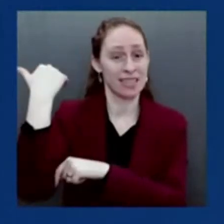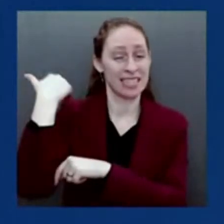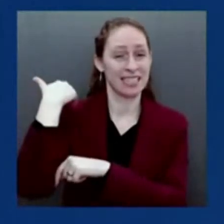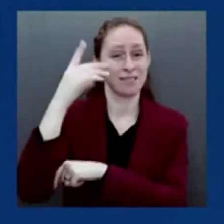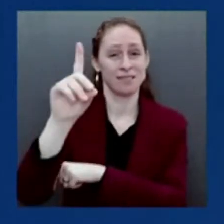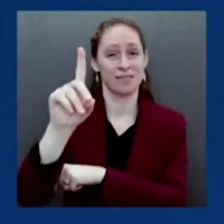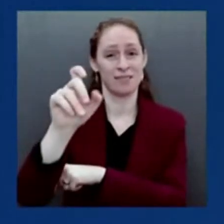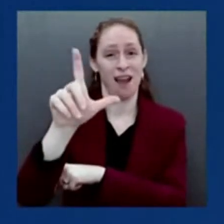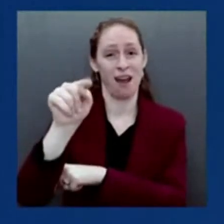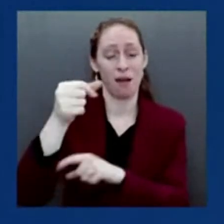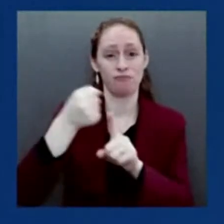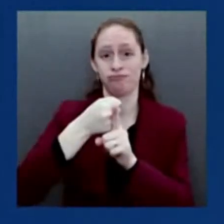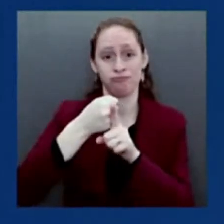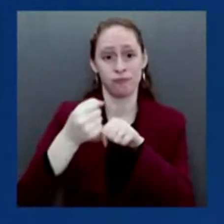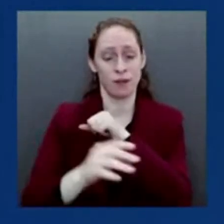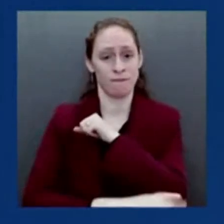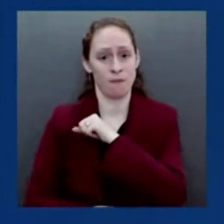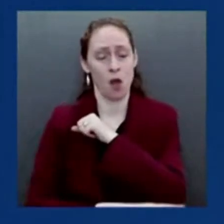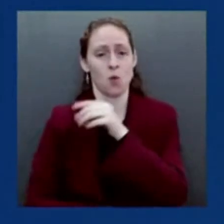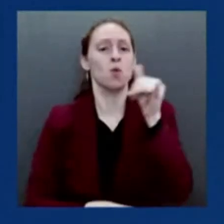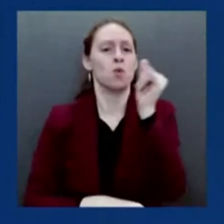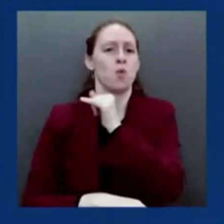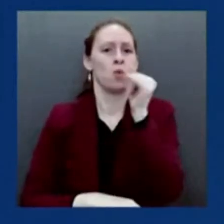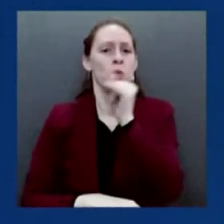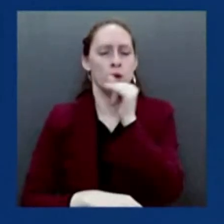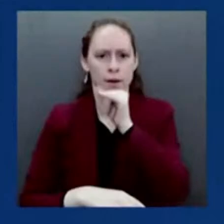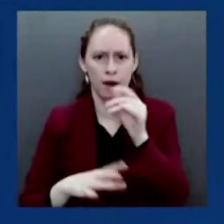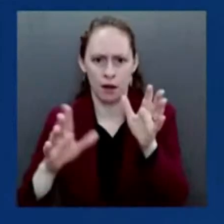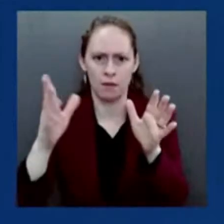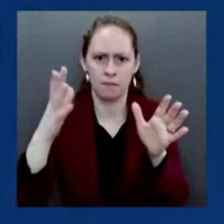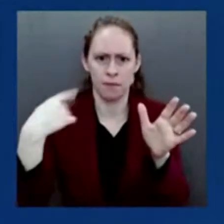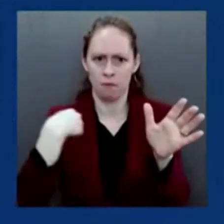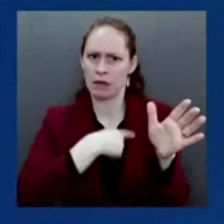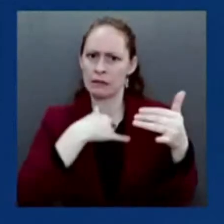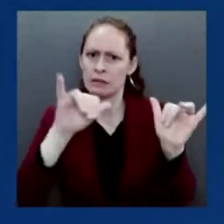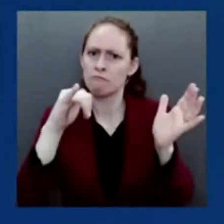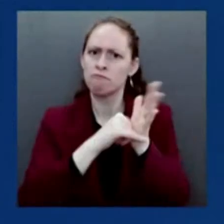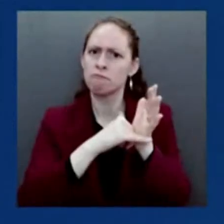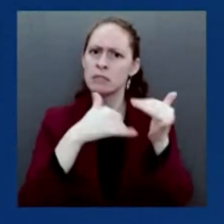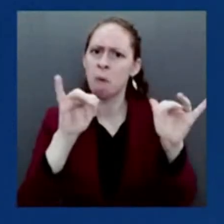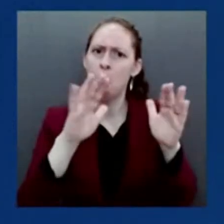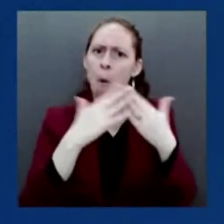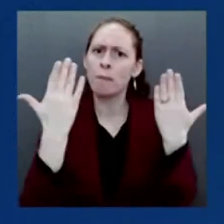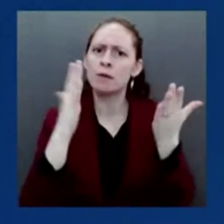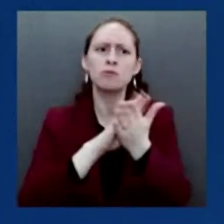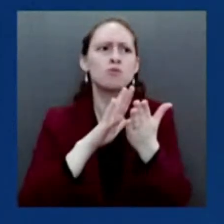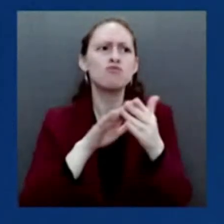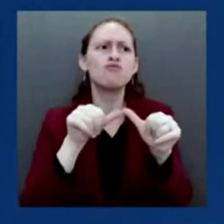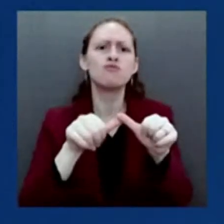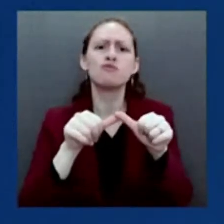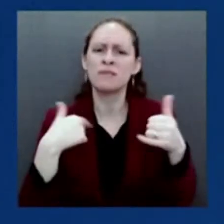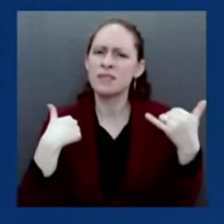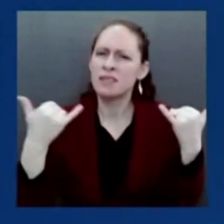WE WERE ABLE TO KEEP 99 PERCENT